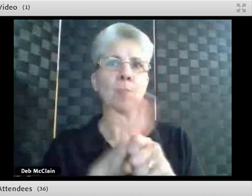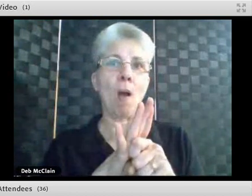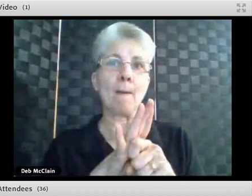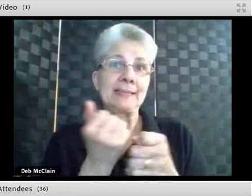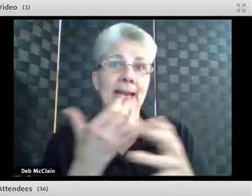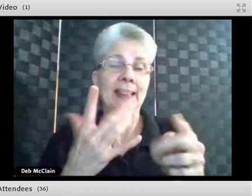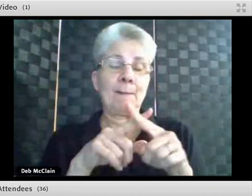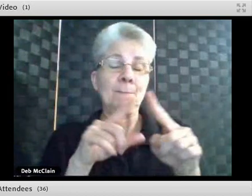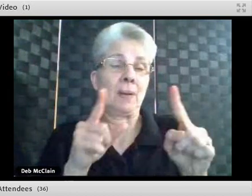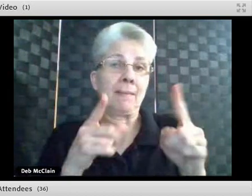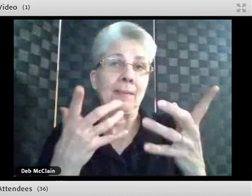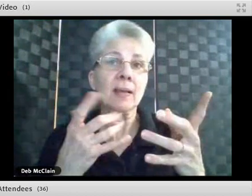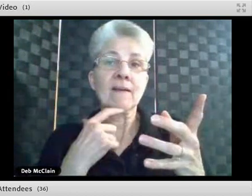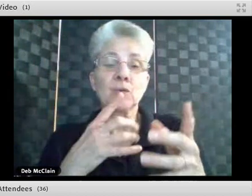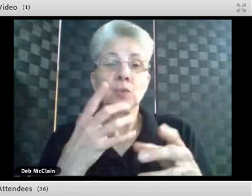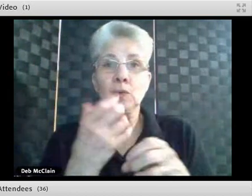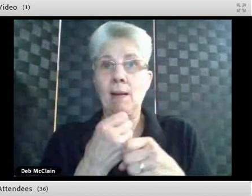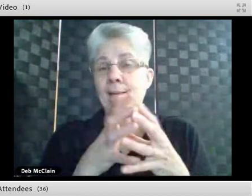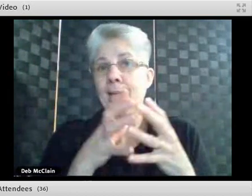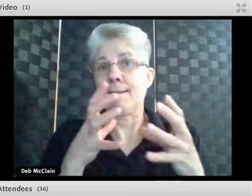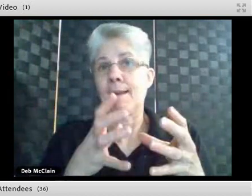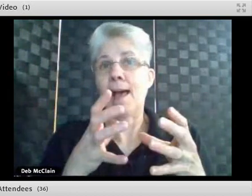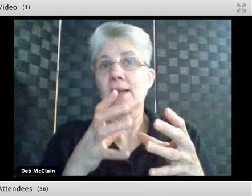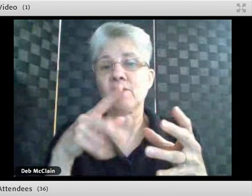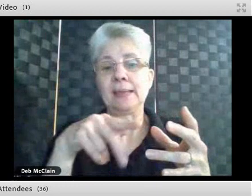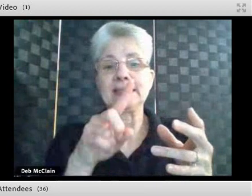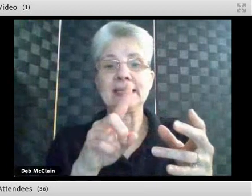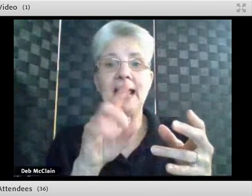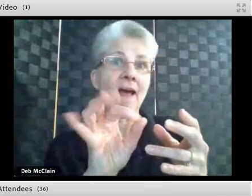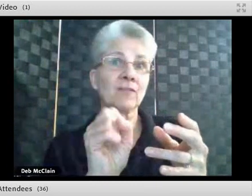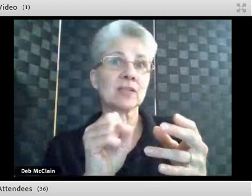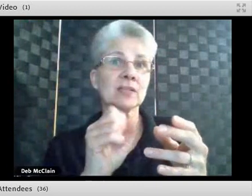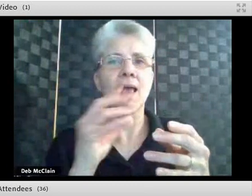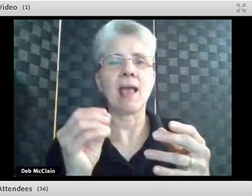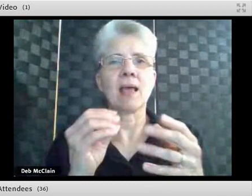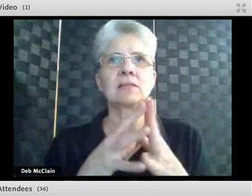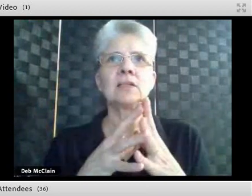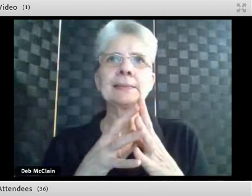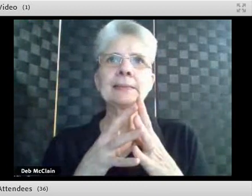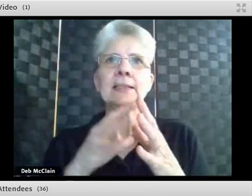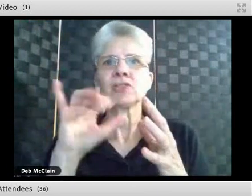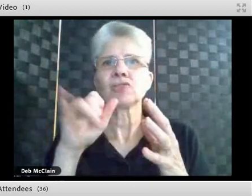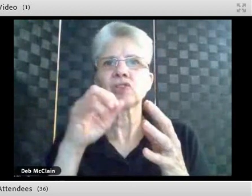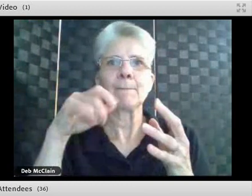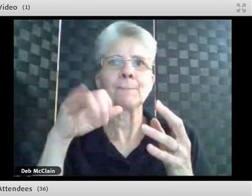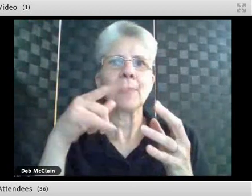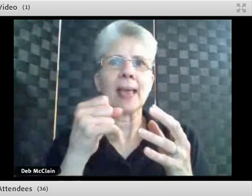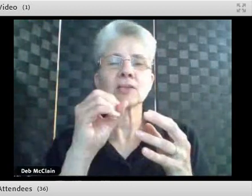but if you've got a lot of, say, PDFs and JPGs or TIFs,